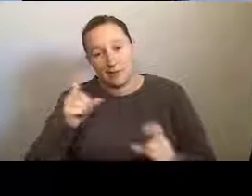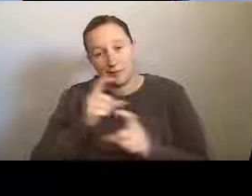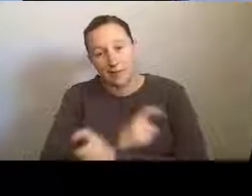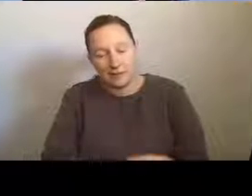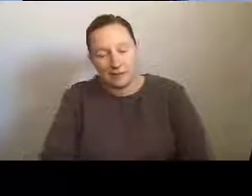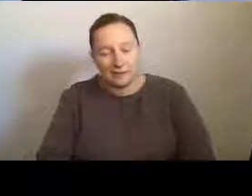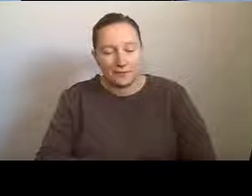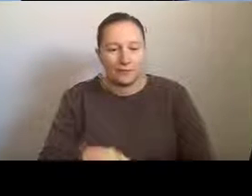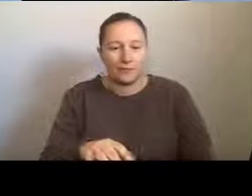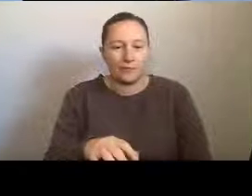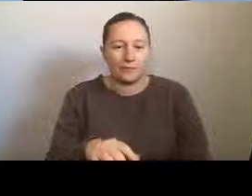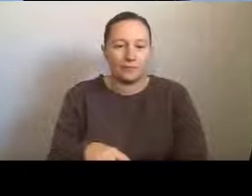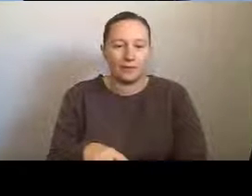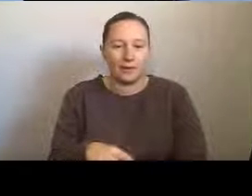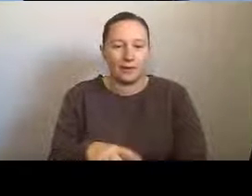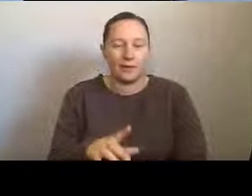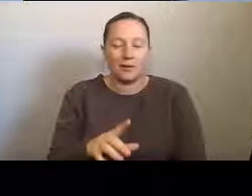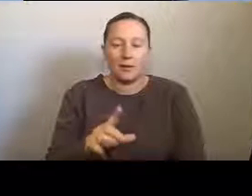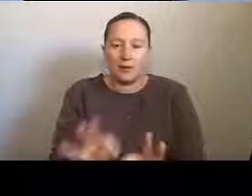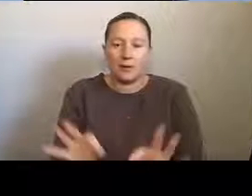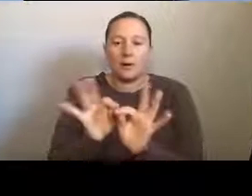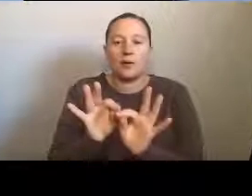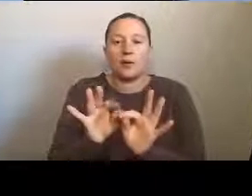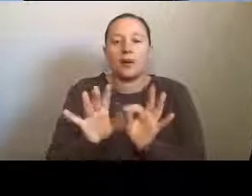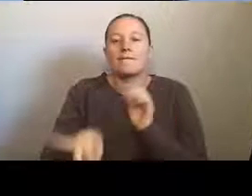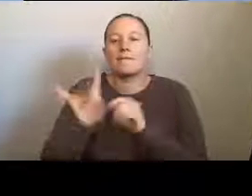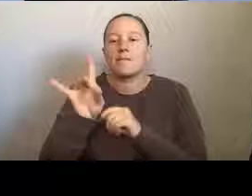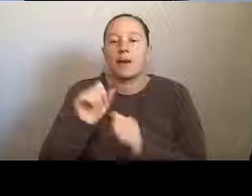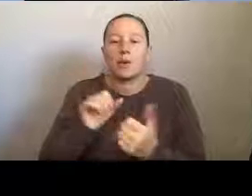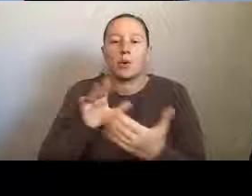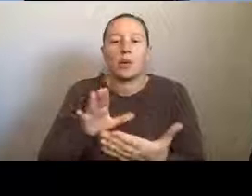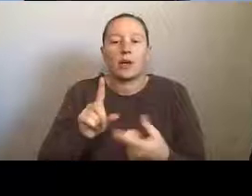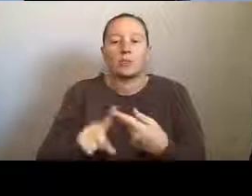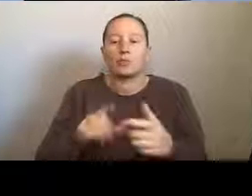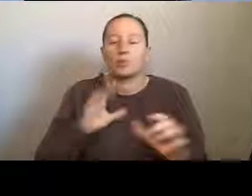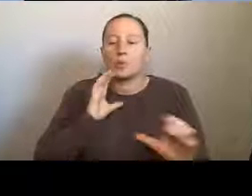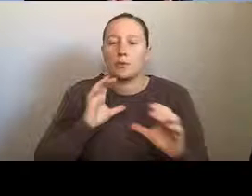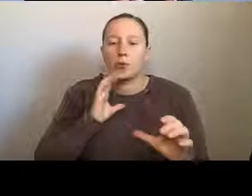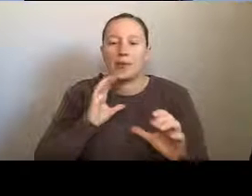But the key here is finding a way to communicate in ways